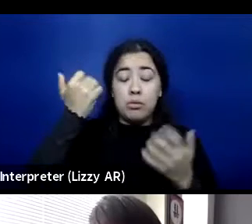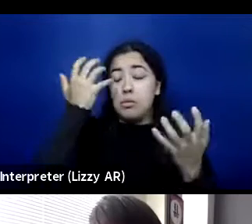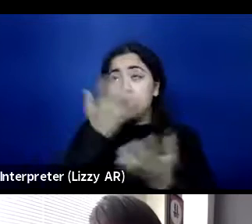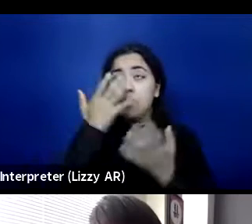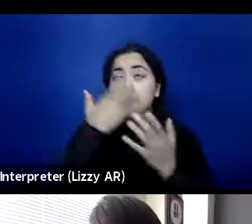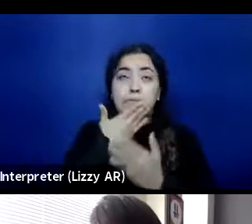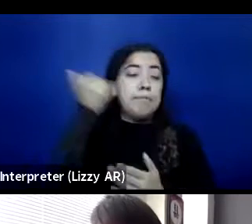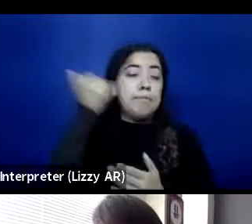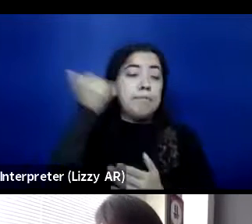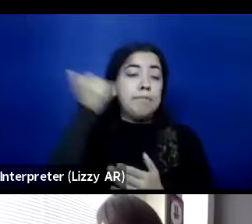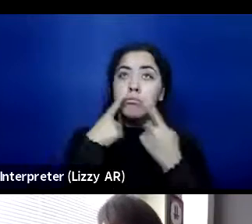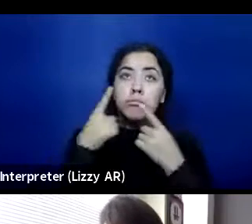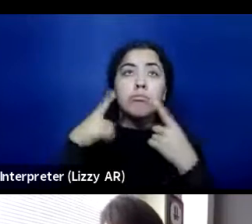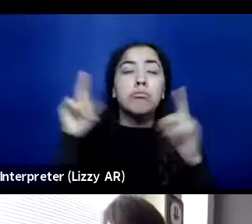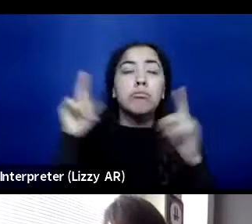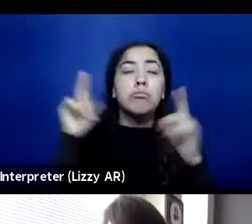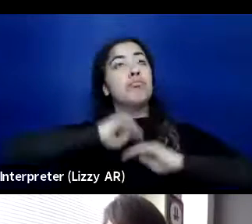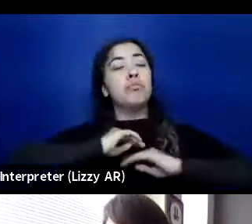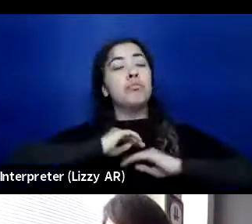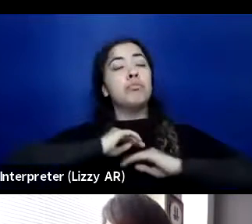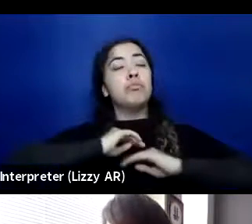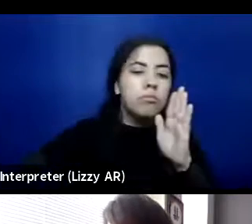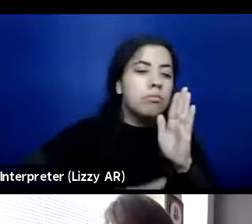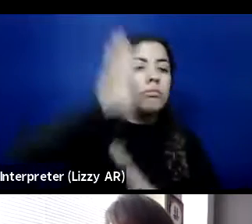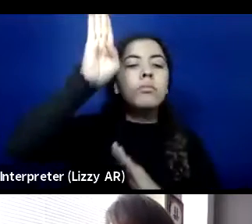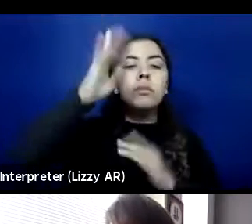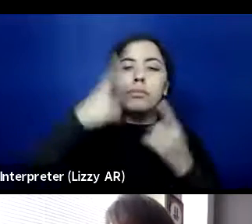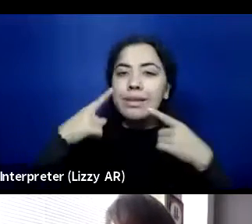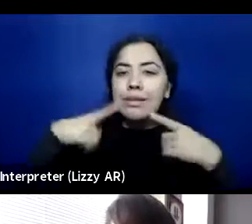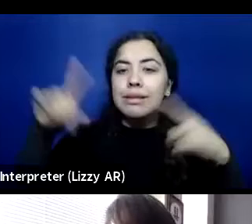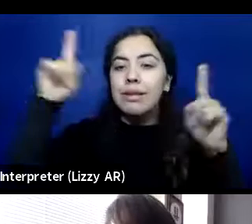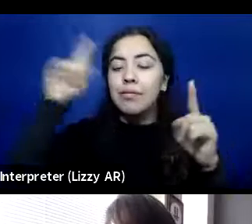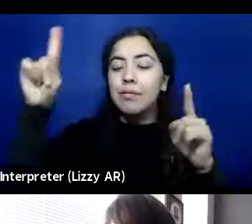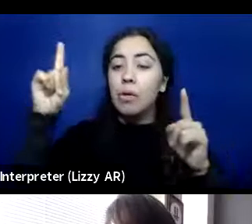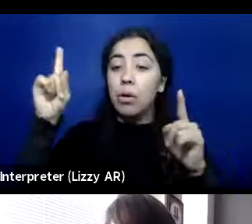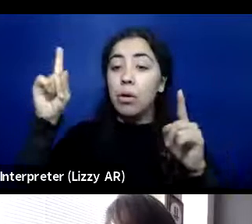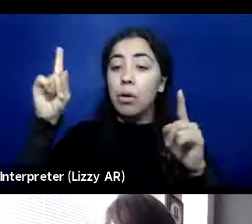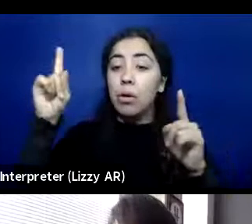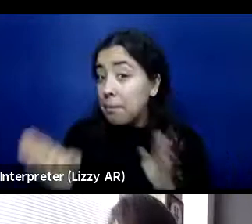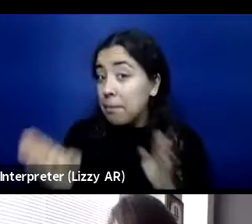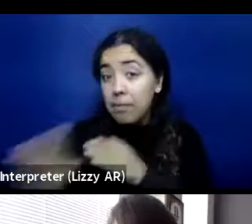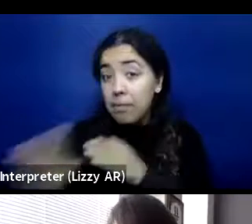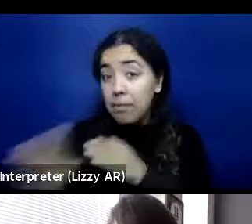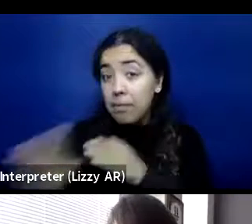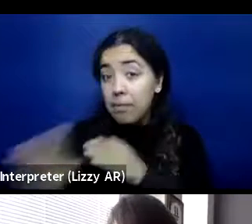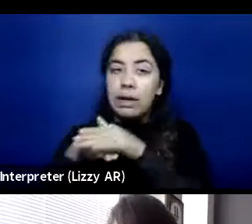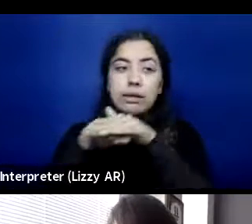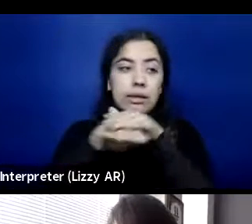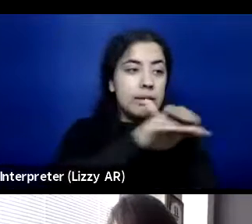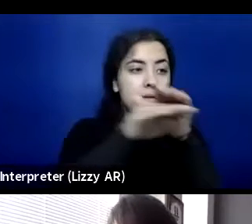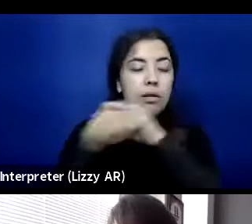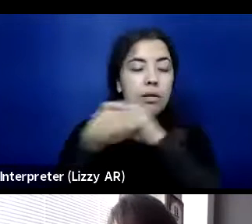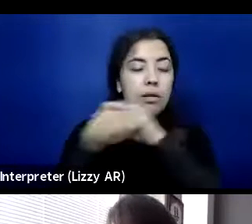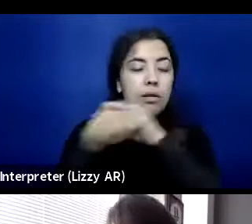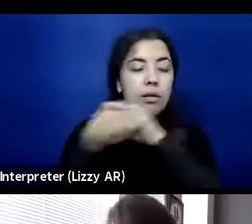our deliberate accessibility and inclusion program. And I saw some questions come in through the Q&A in the last few minutes